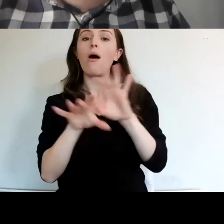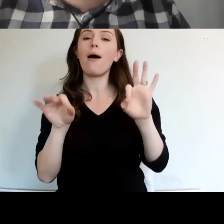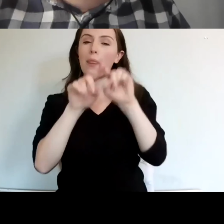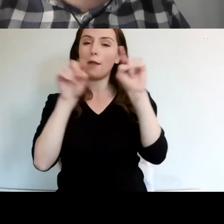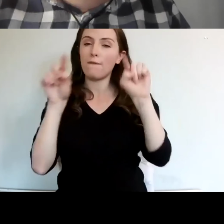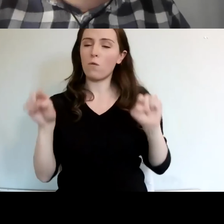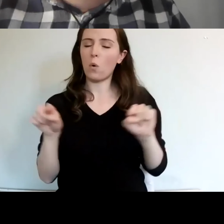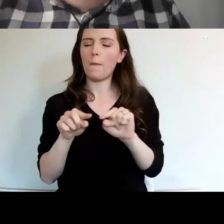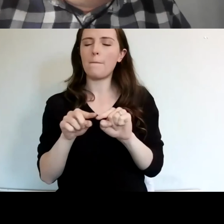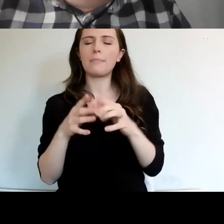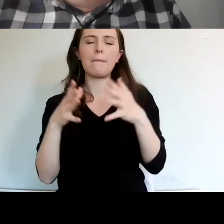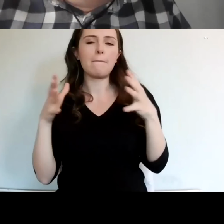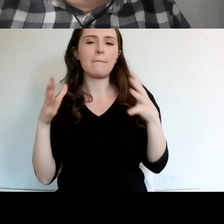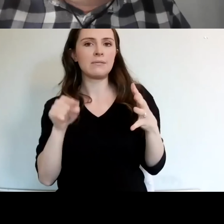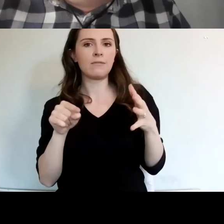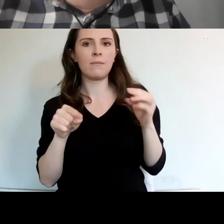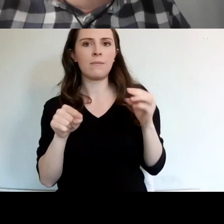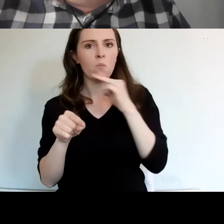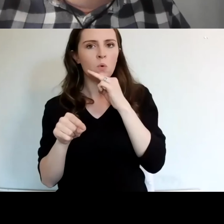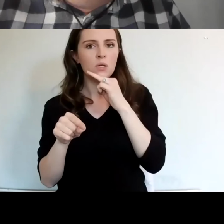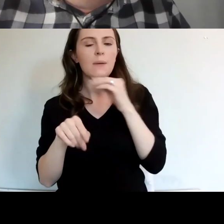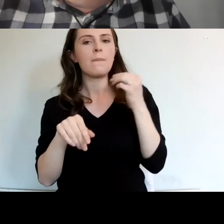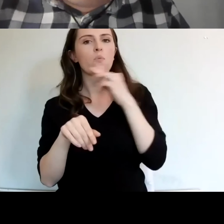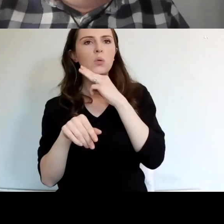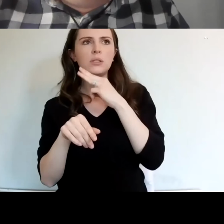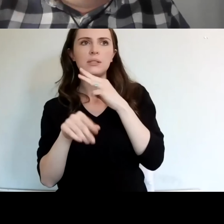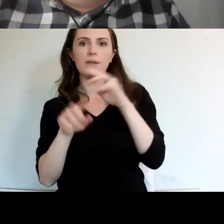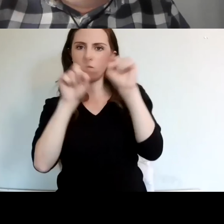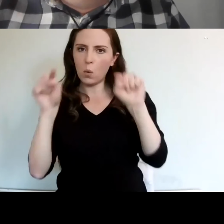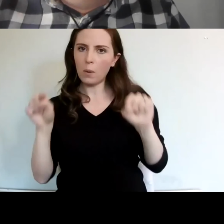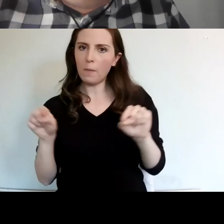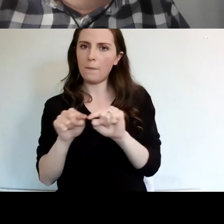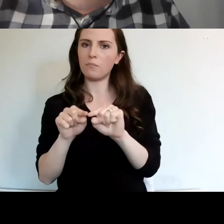It's really important that forms are correctly presented, written, coded,